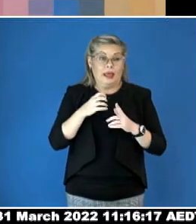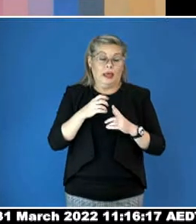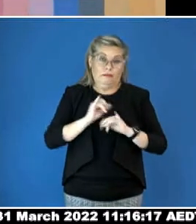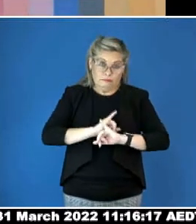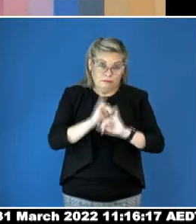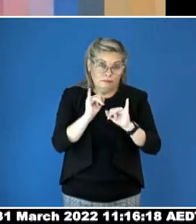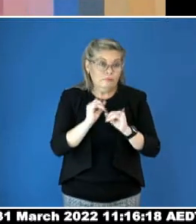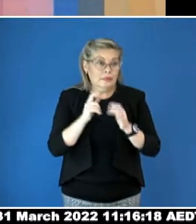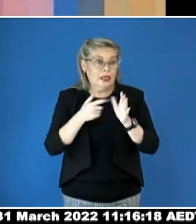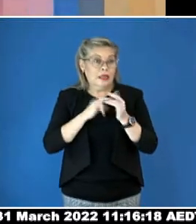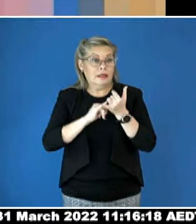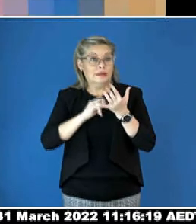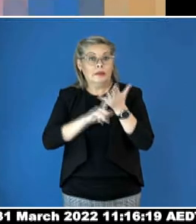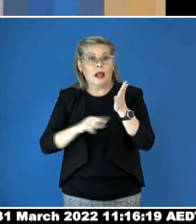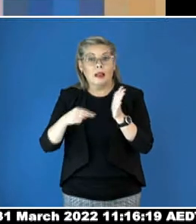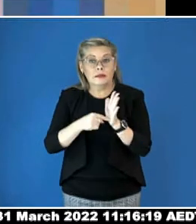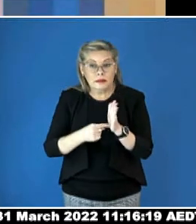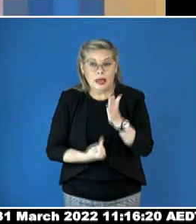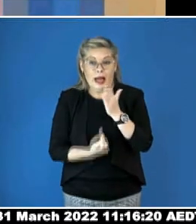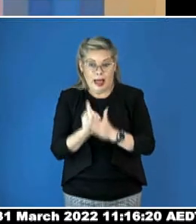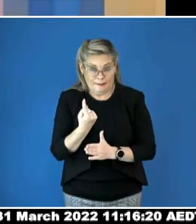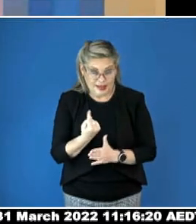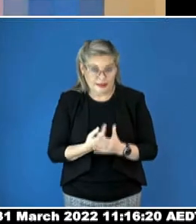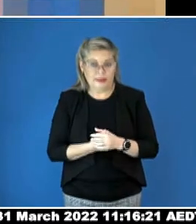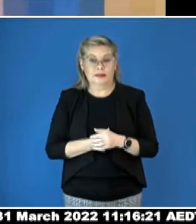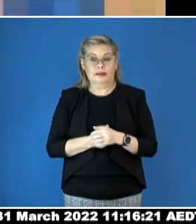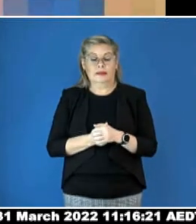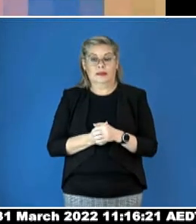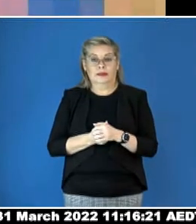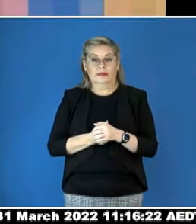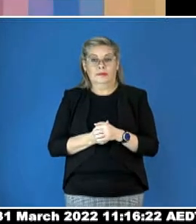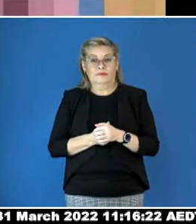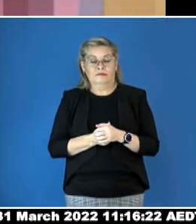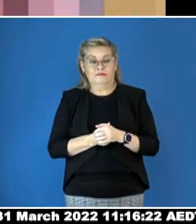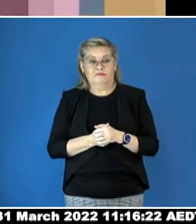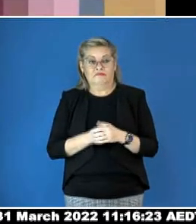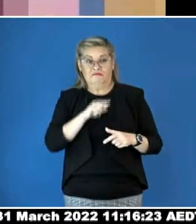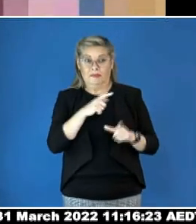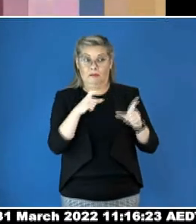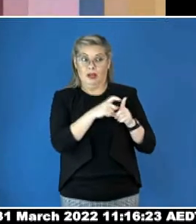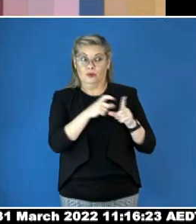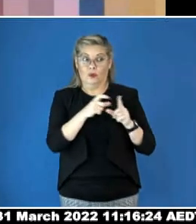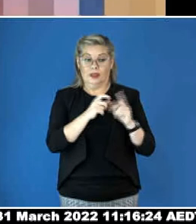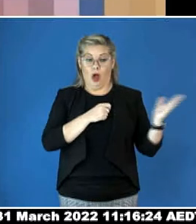[REDACTED] came home and - sorry, she came home and didn't say anything about it.